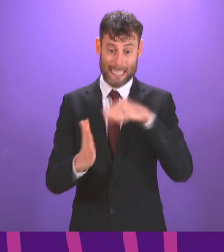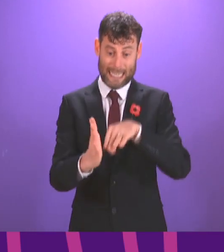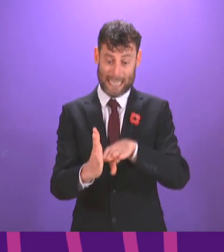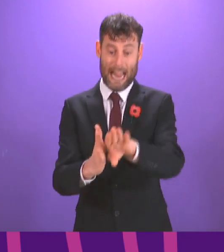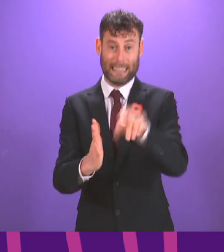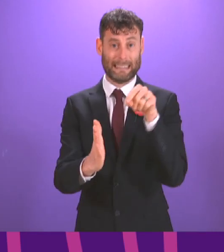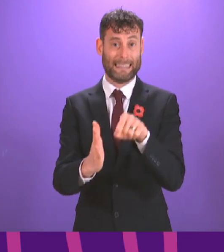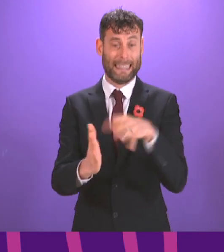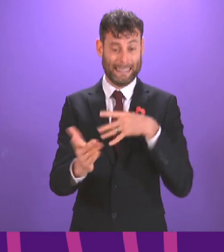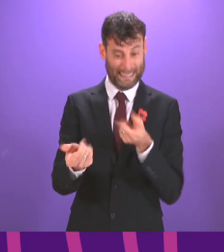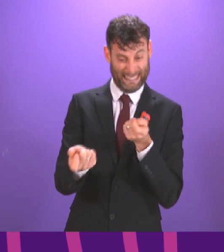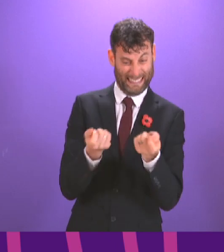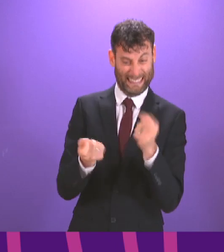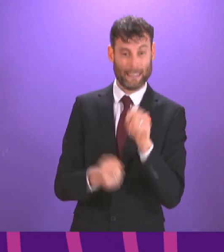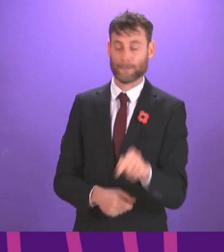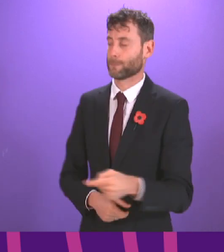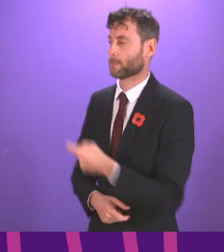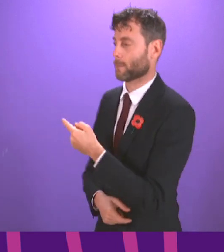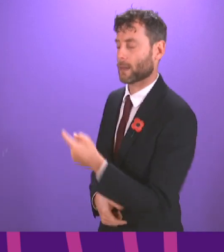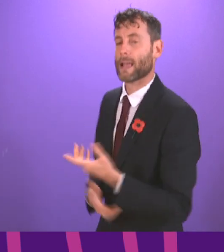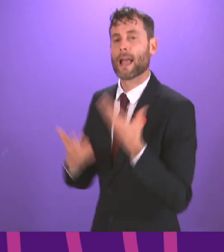The Presiding Officer: I remind members that I will take supplementary